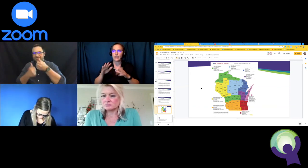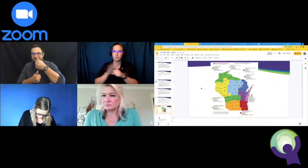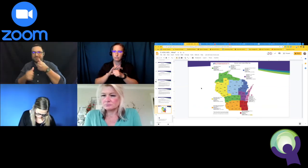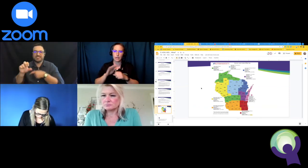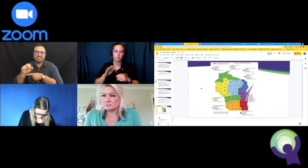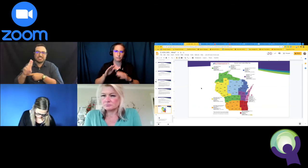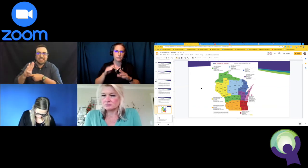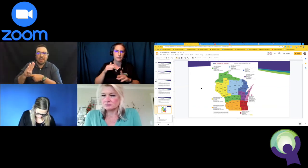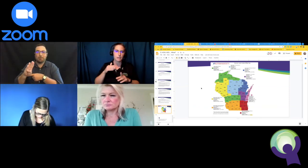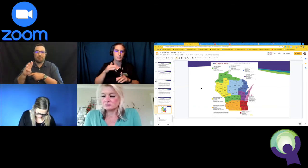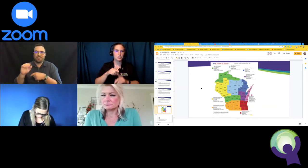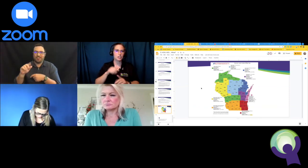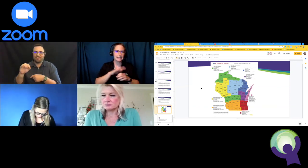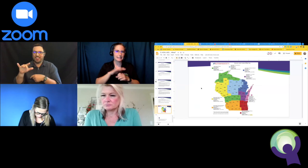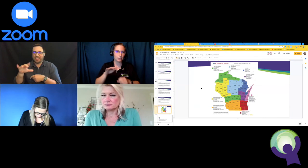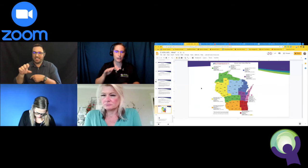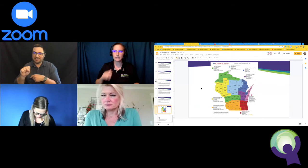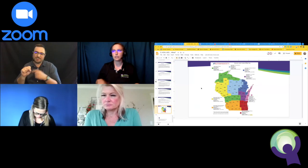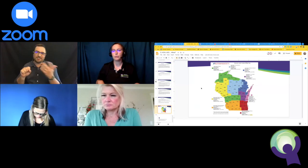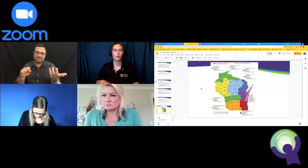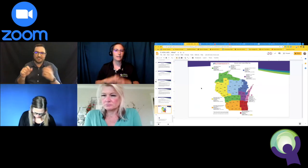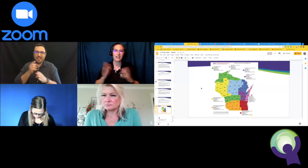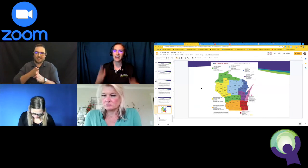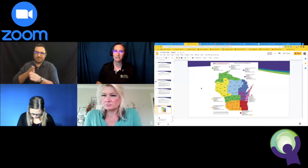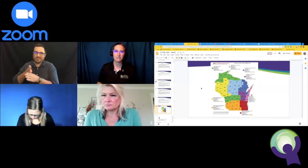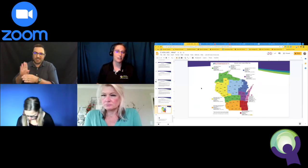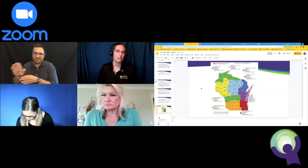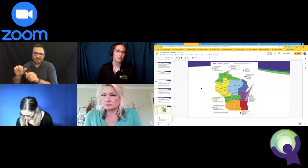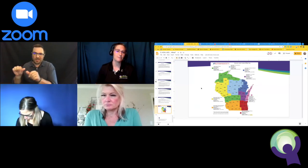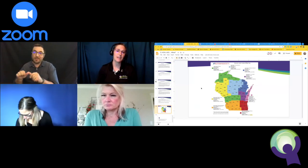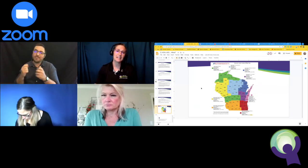specialize in their areas a little bit more and they all have different events